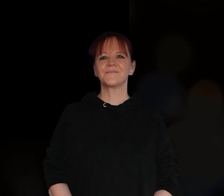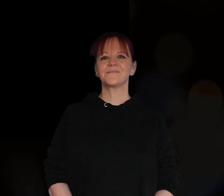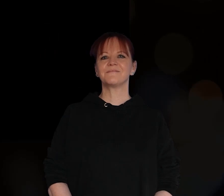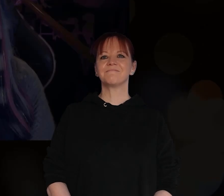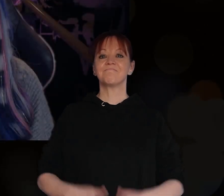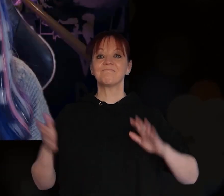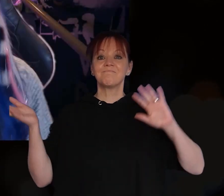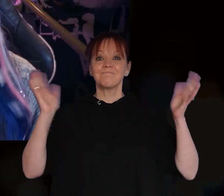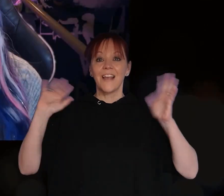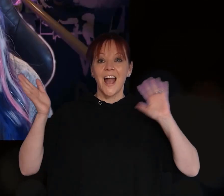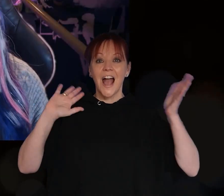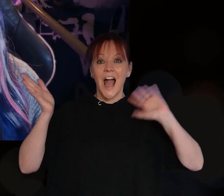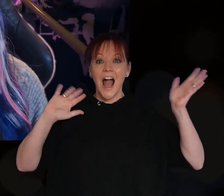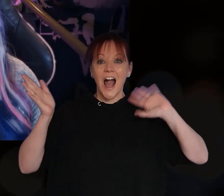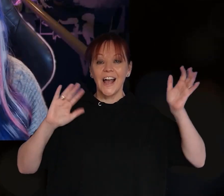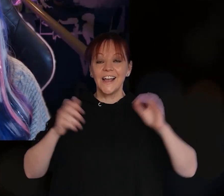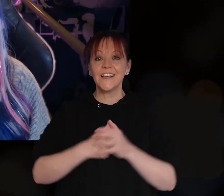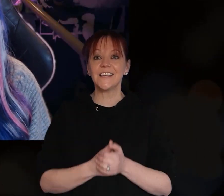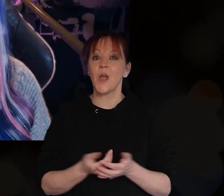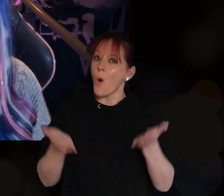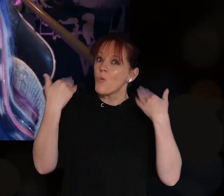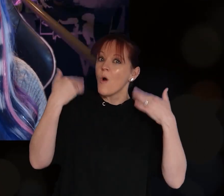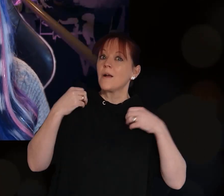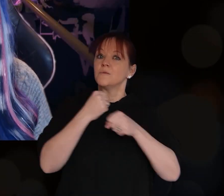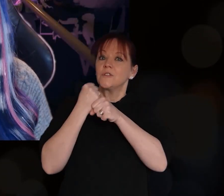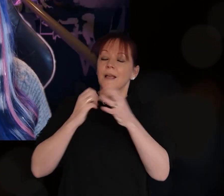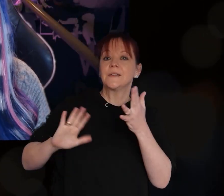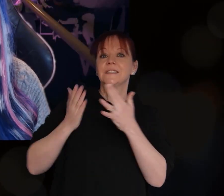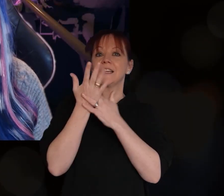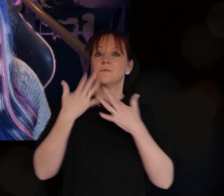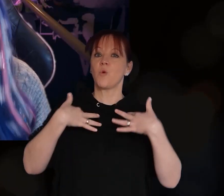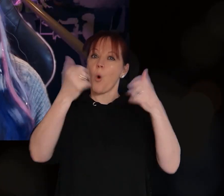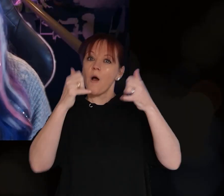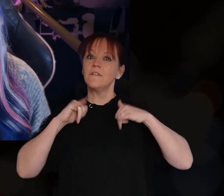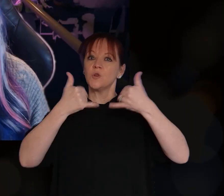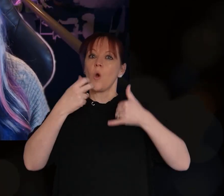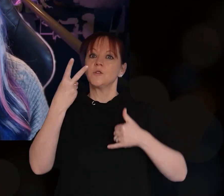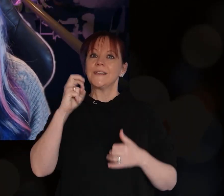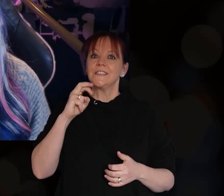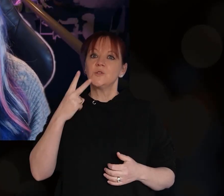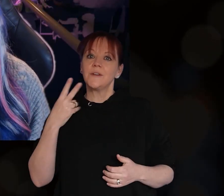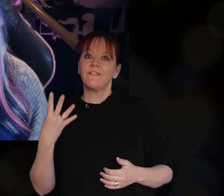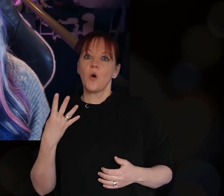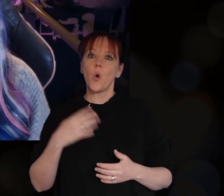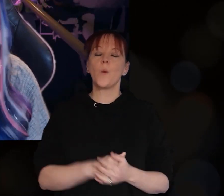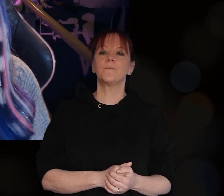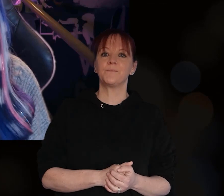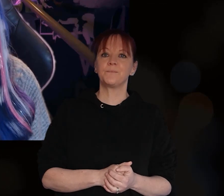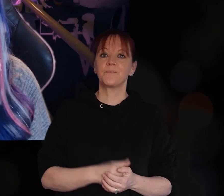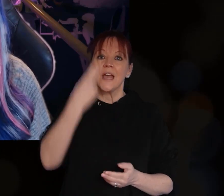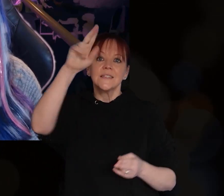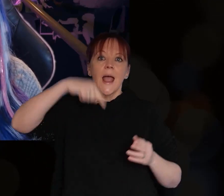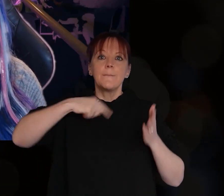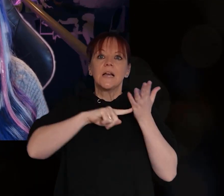UPBEAT MUSIC Hello everyone, welcome to the Game Accessibility Conference Awards 2024 Edition. My name is Tara Voelker